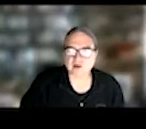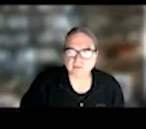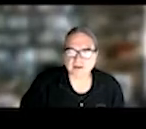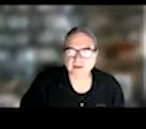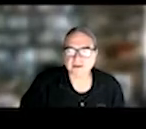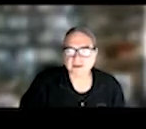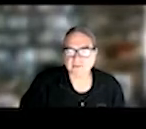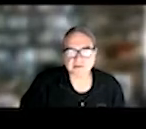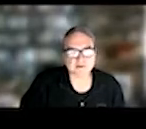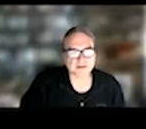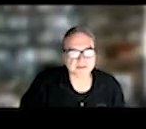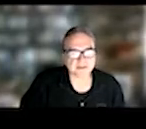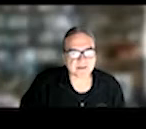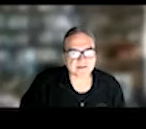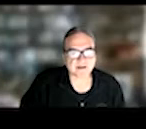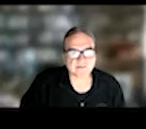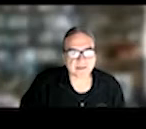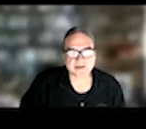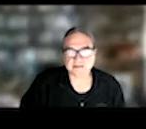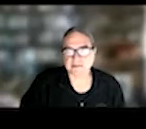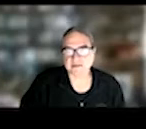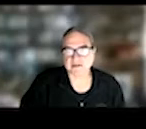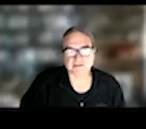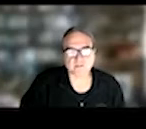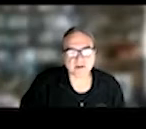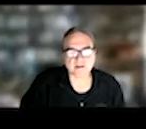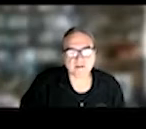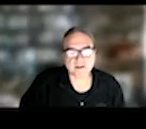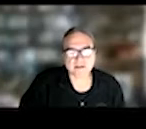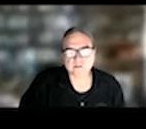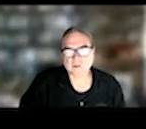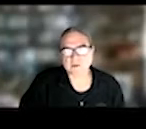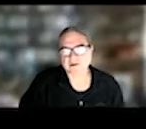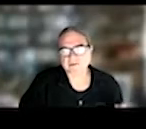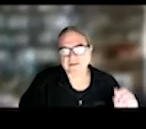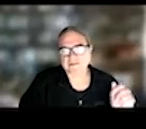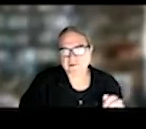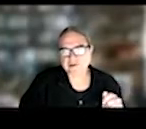trauma and we certainly see mental health related disabilities as well. So when we are that third